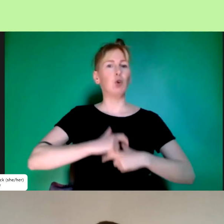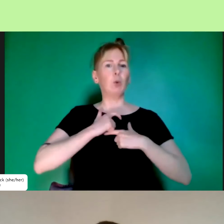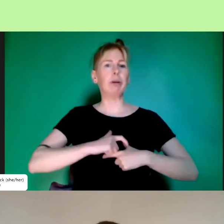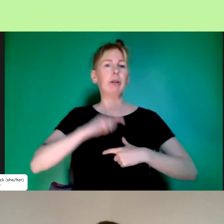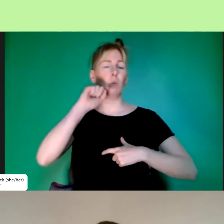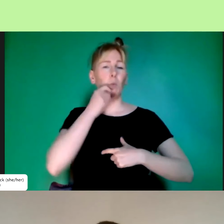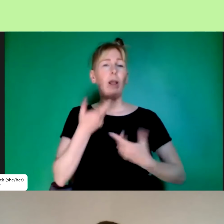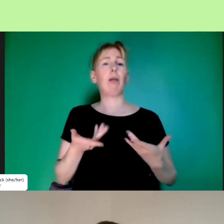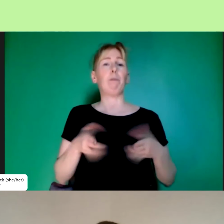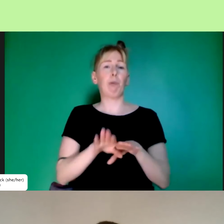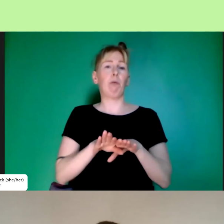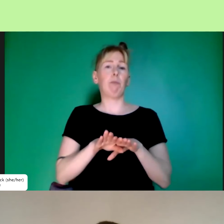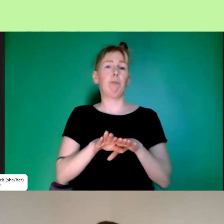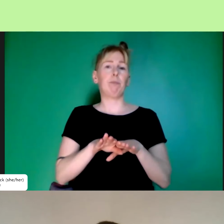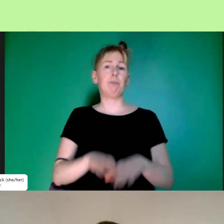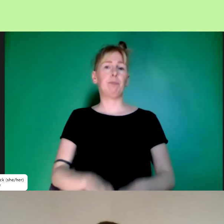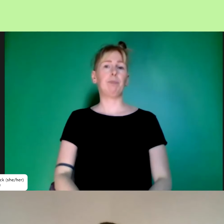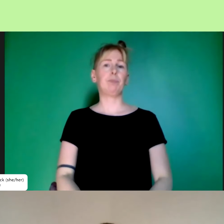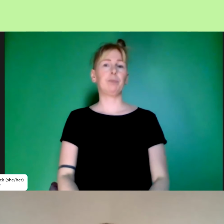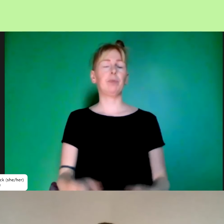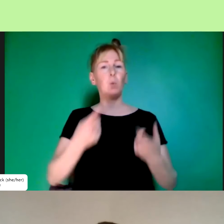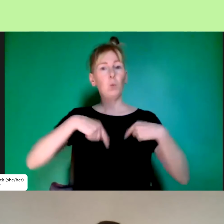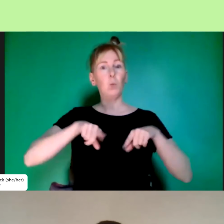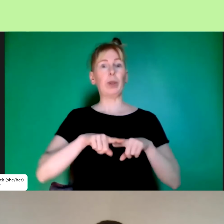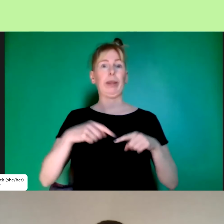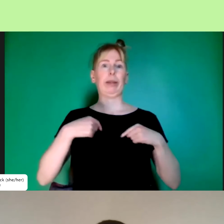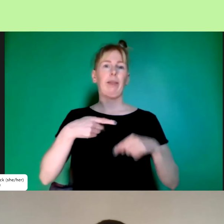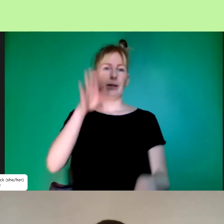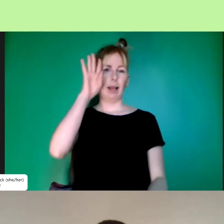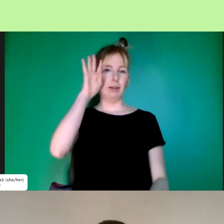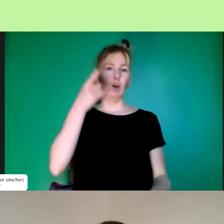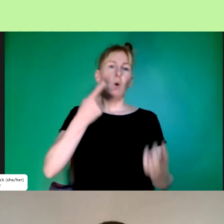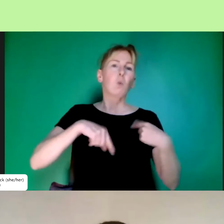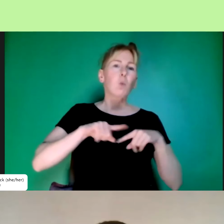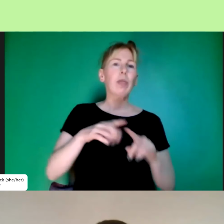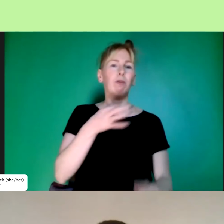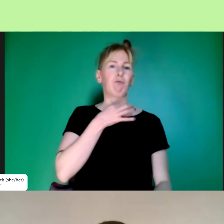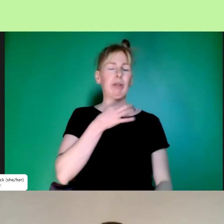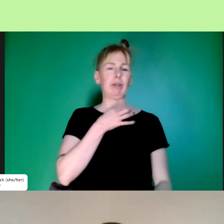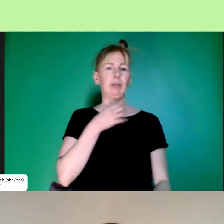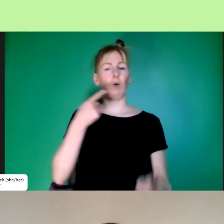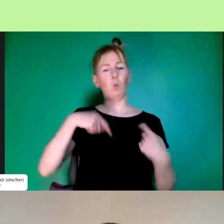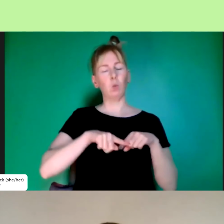are the, the danger to the planet, we are in conflict and deep conflict. And I think